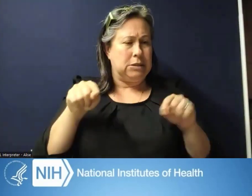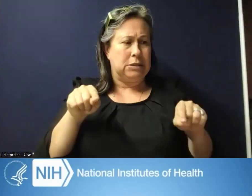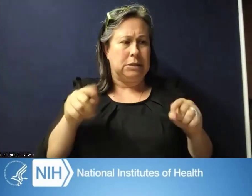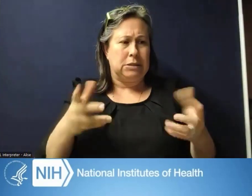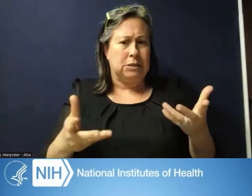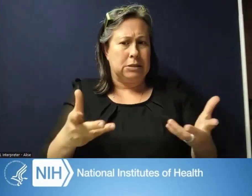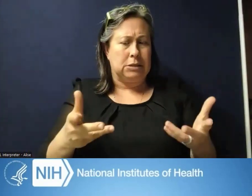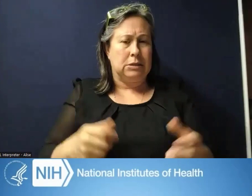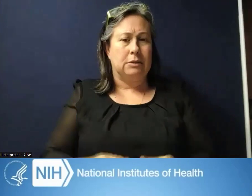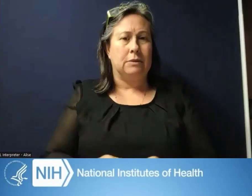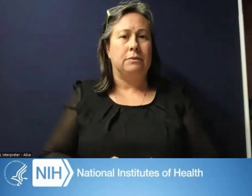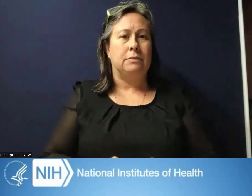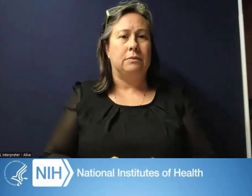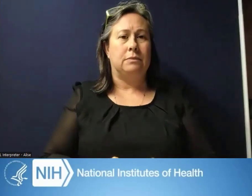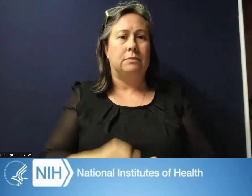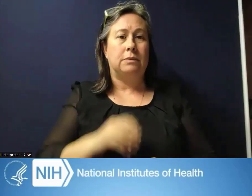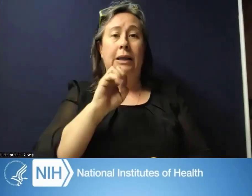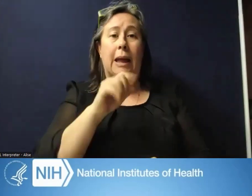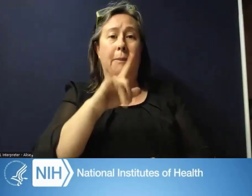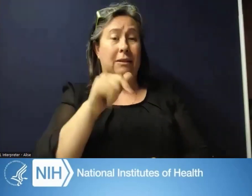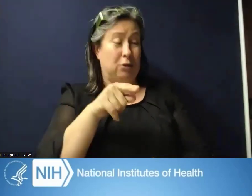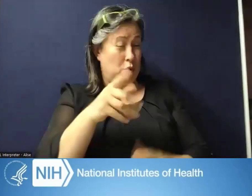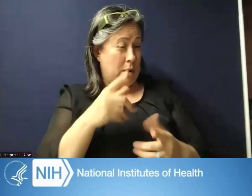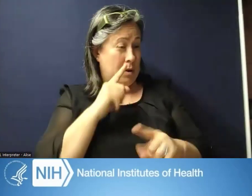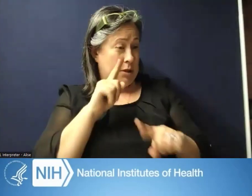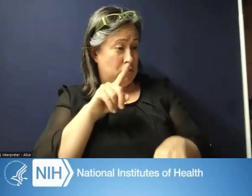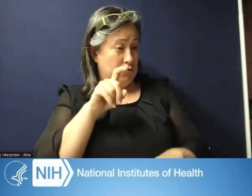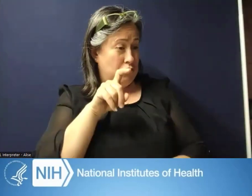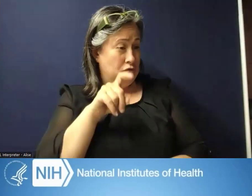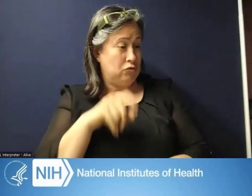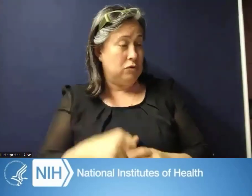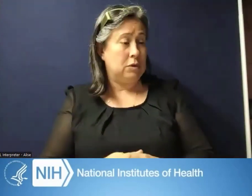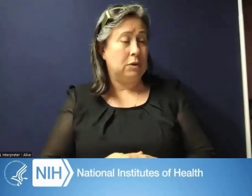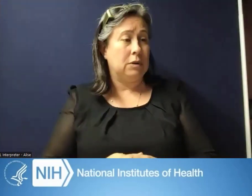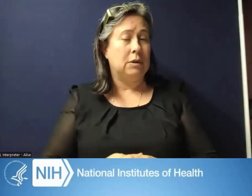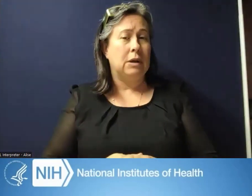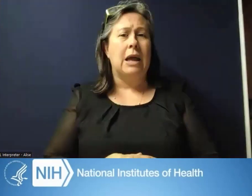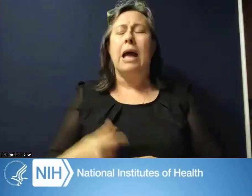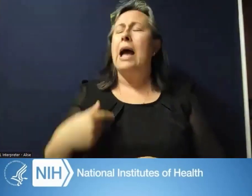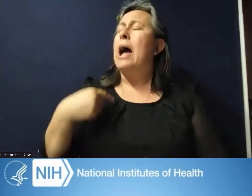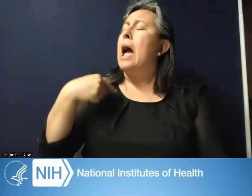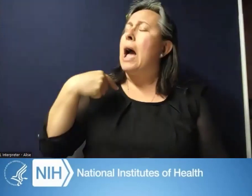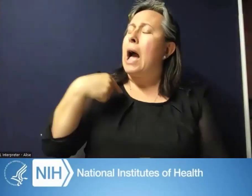Alan Whatley: Emily, do you want to take that one? Or you want me to tackle it? Emily Linde: Well, so I think you can help me out.